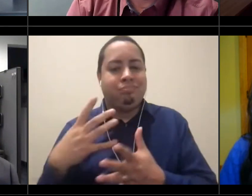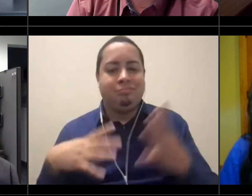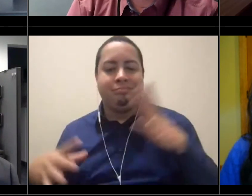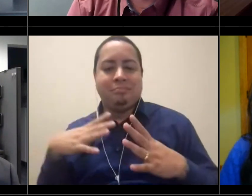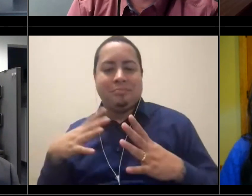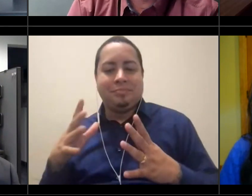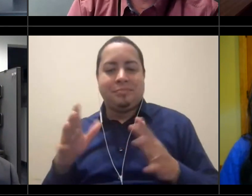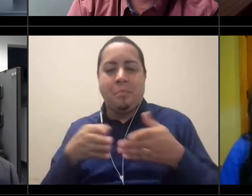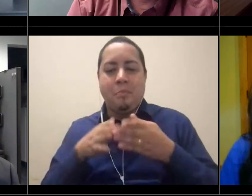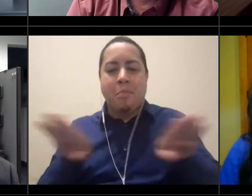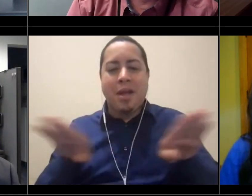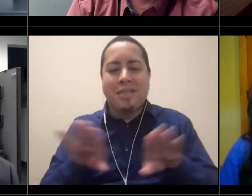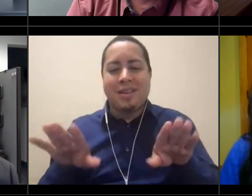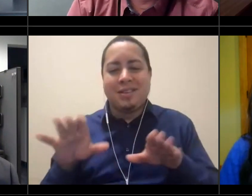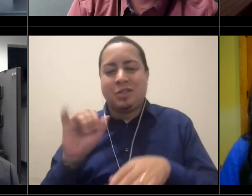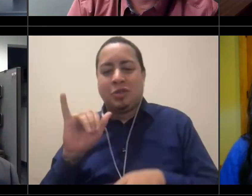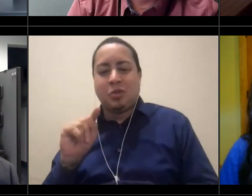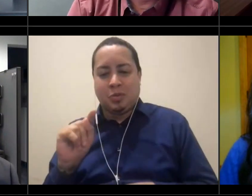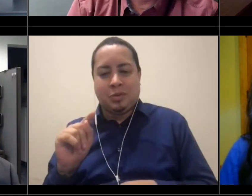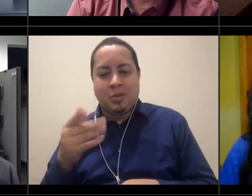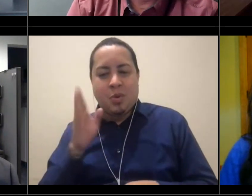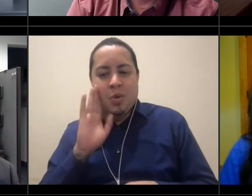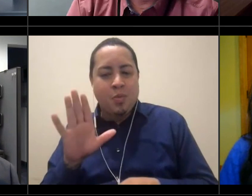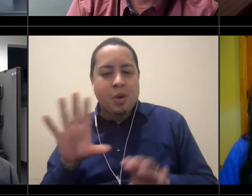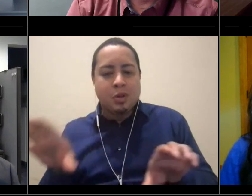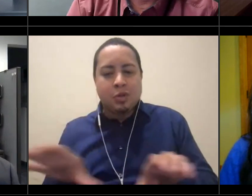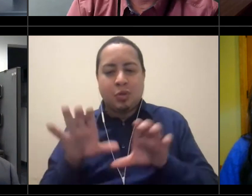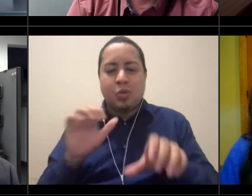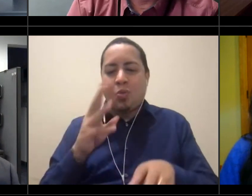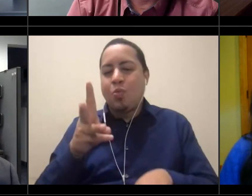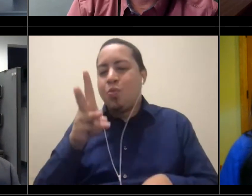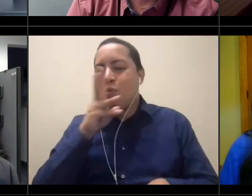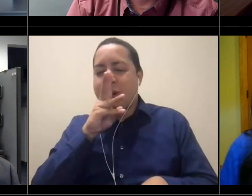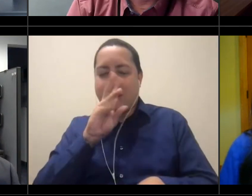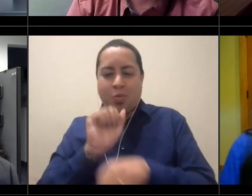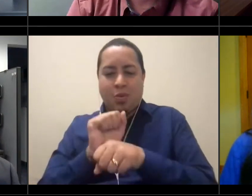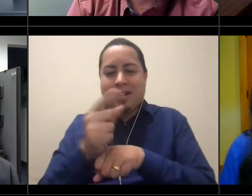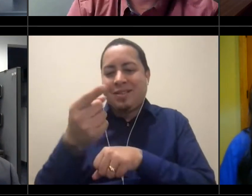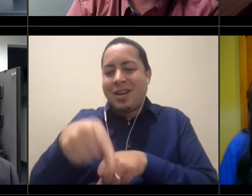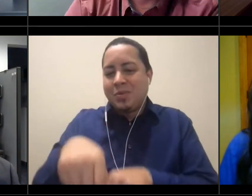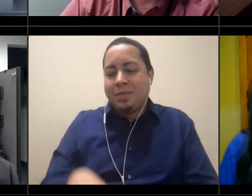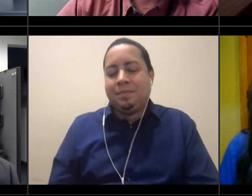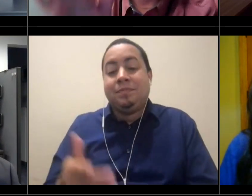We're going to do some water work next week. All right, thank you guys very much.